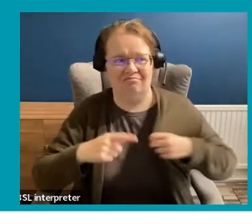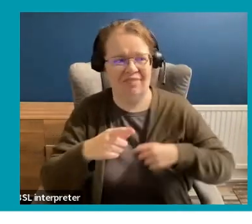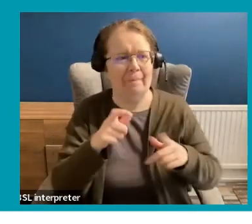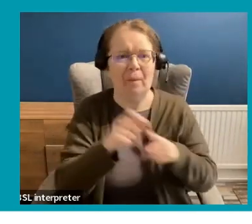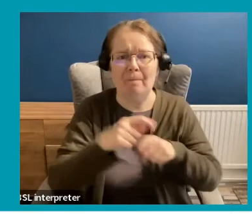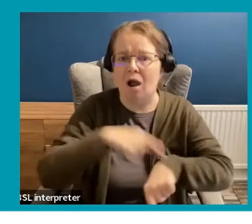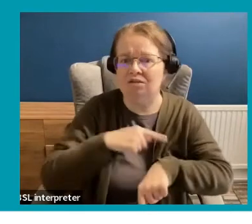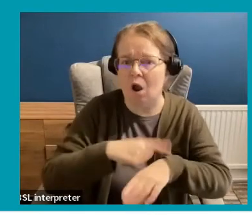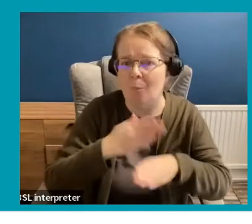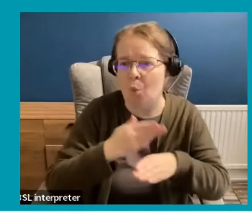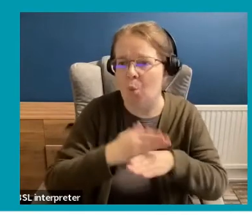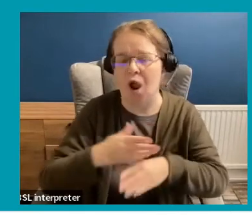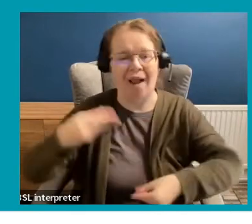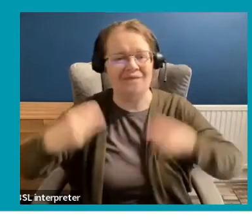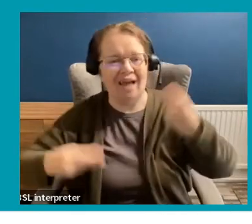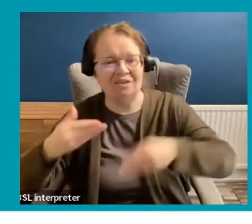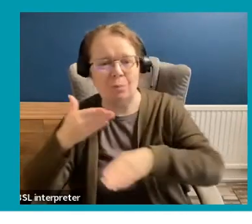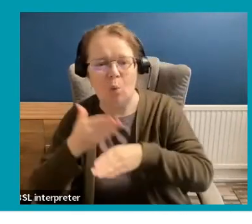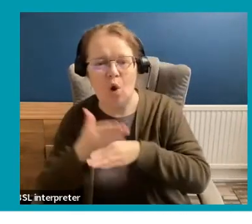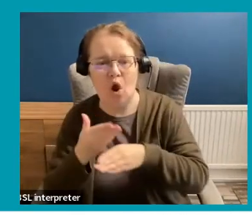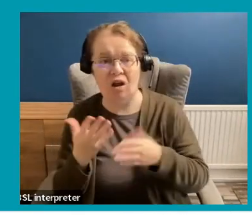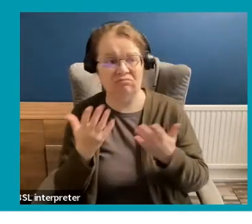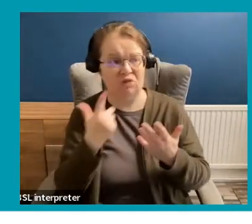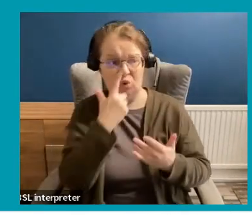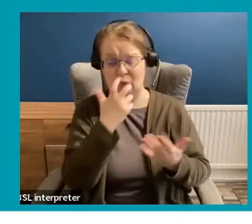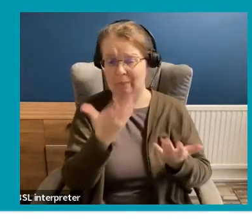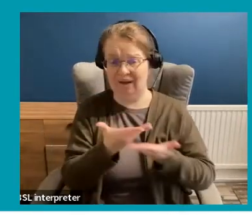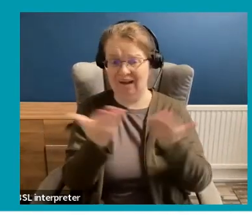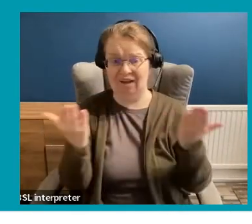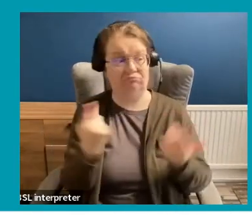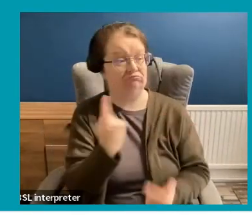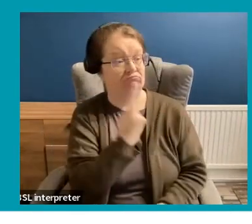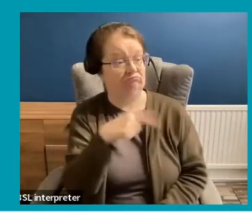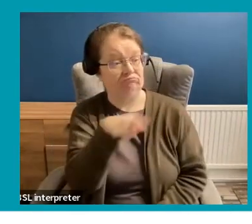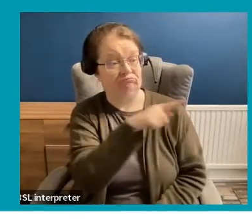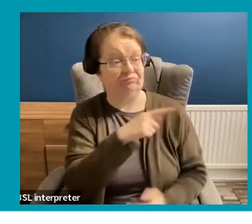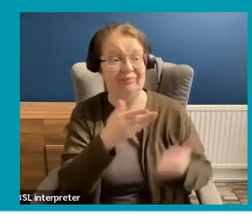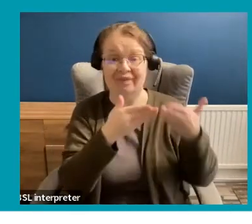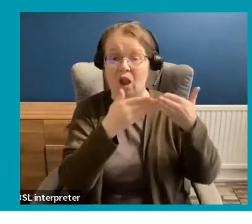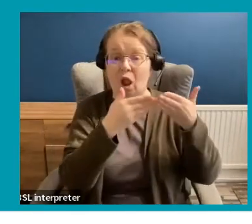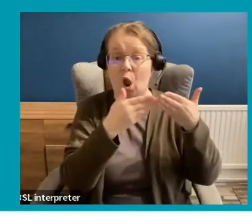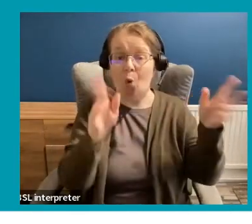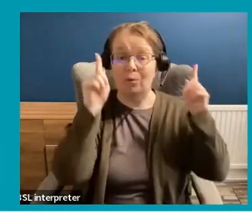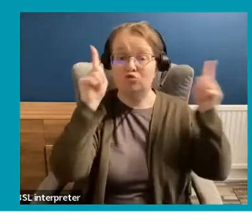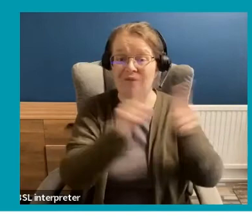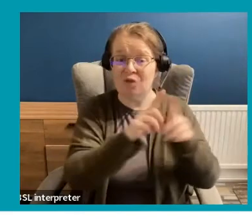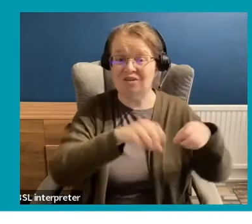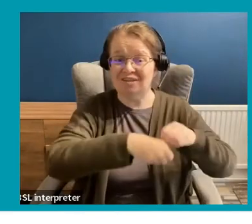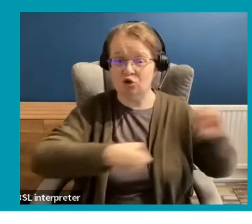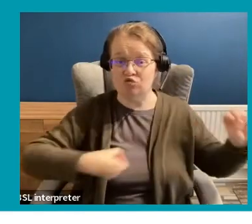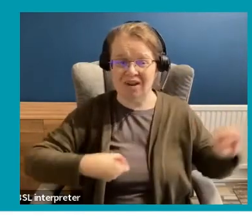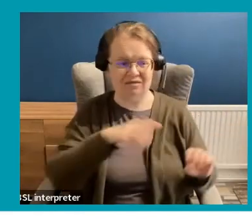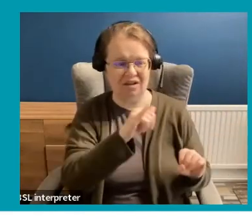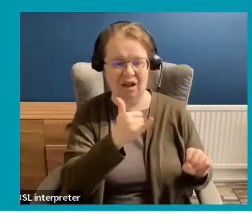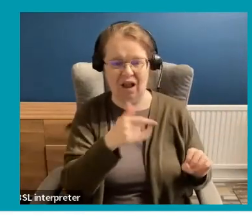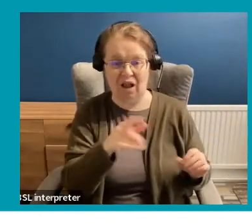It's about flexible working, which could be for someone who is doing a university degree which has nothing to do with their protected characteristic.